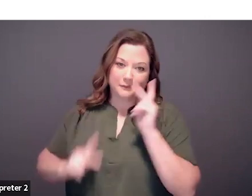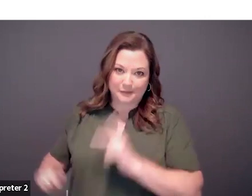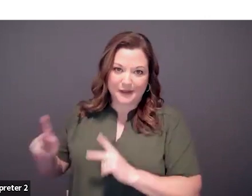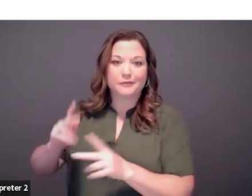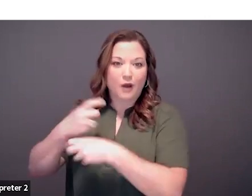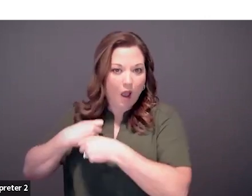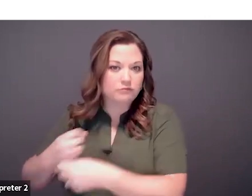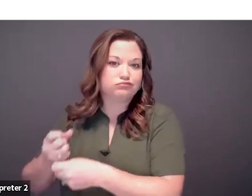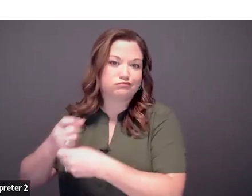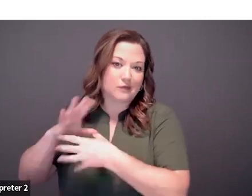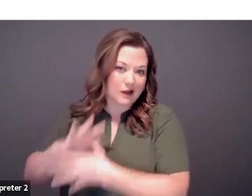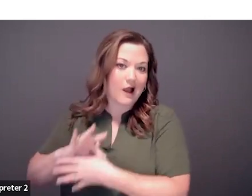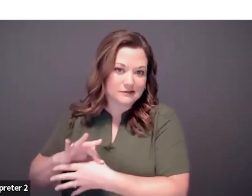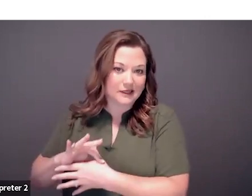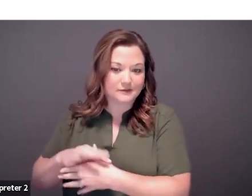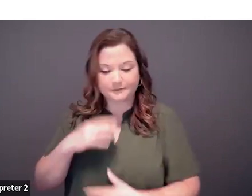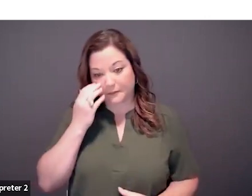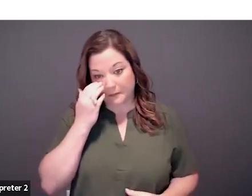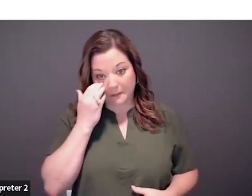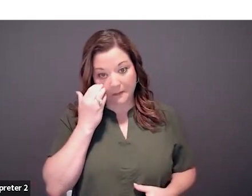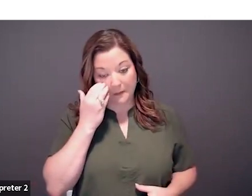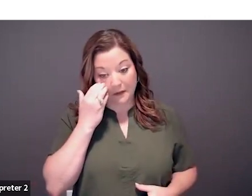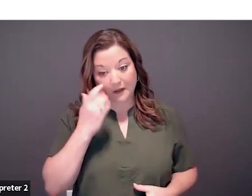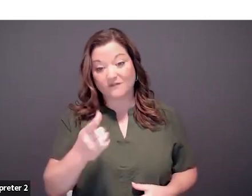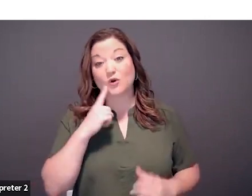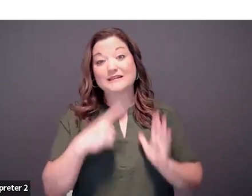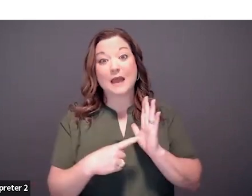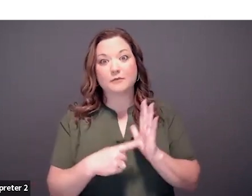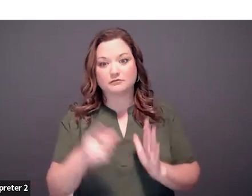Here's an example of a very poor login form.